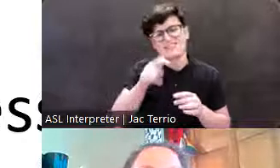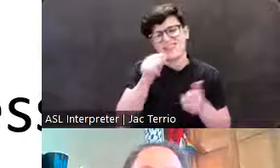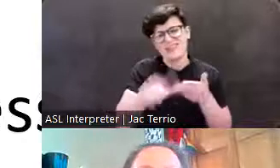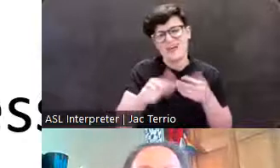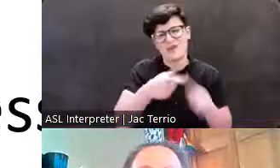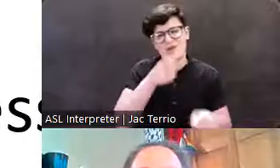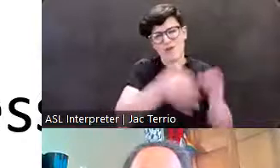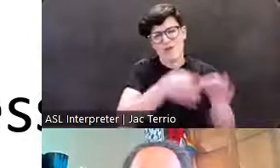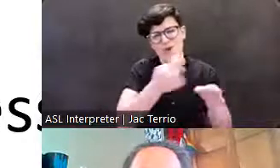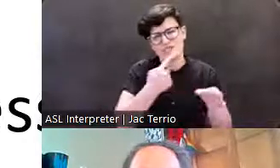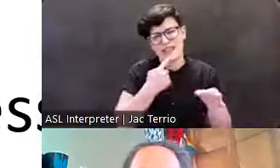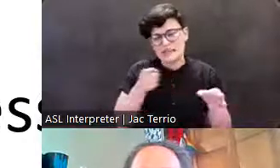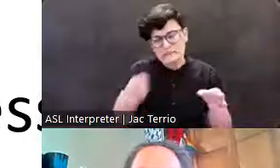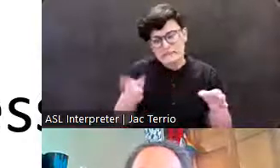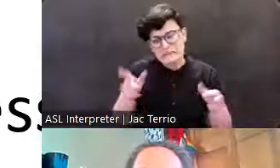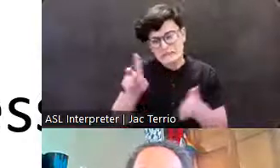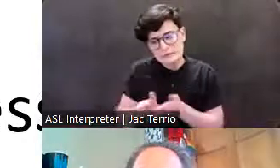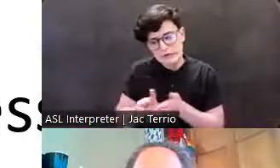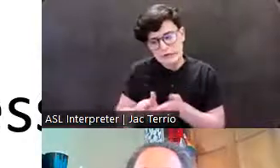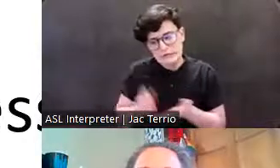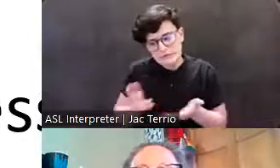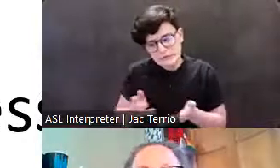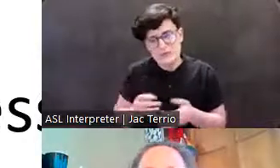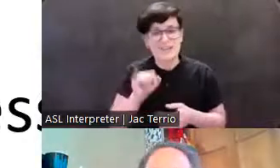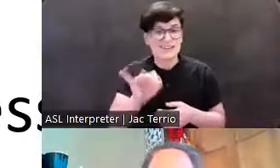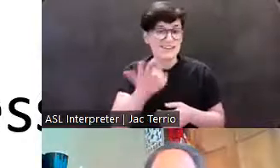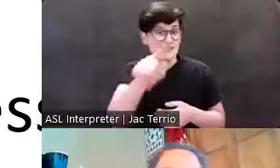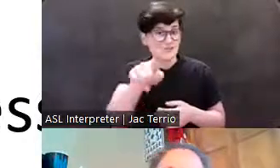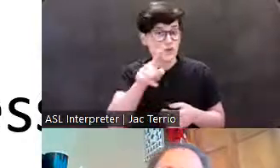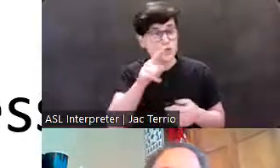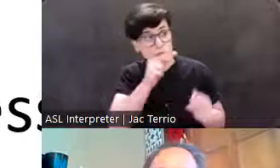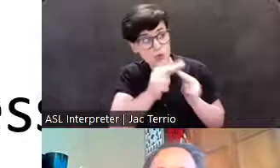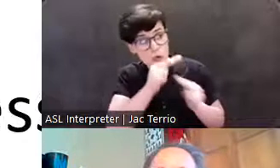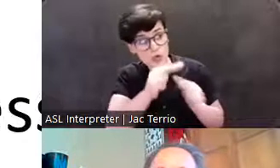If you have worked out some kind of agreement and you have agreed to do certain things,